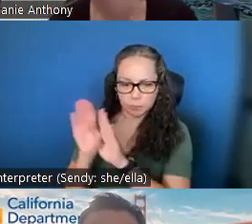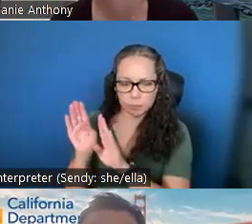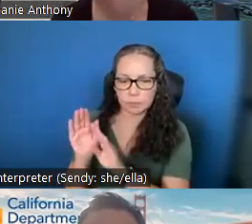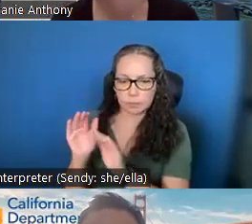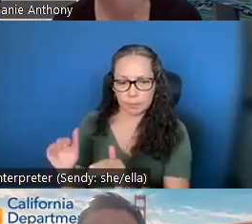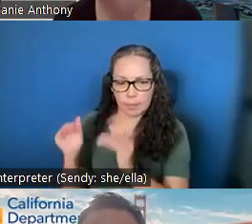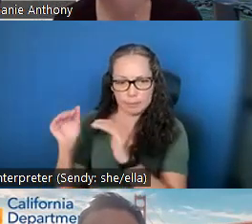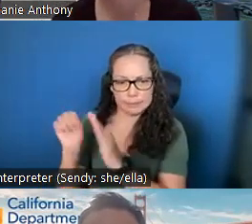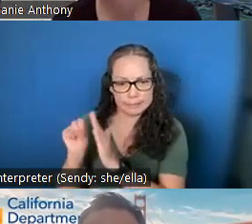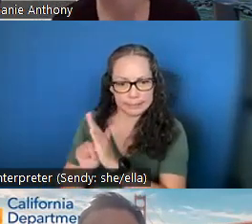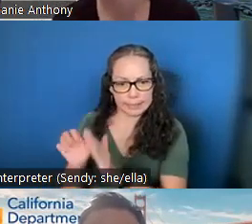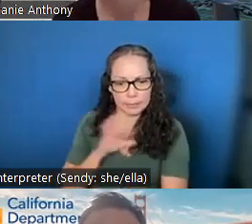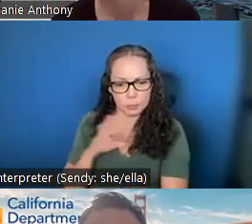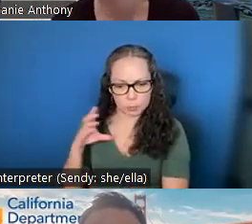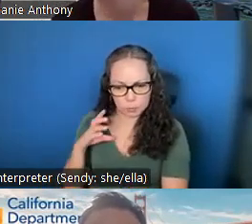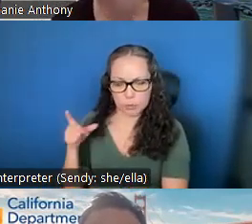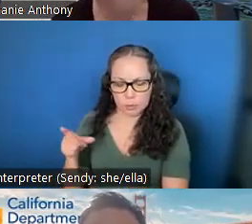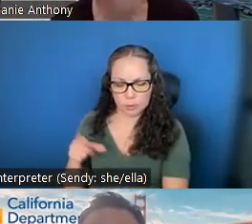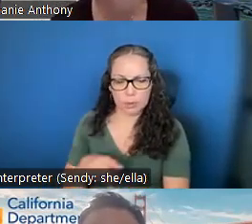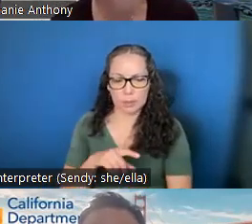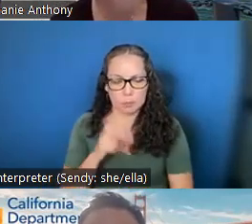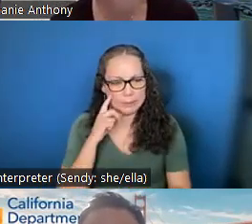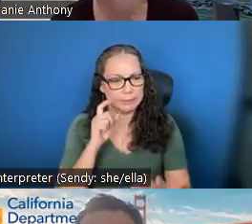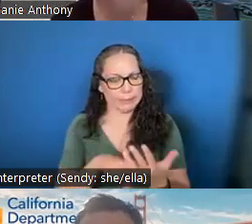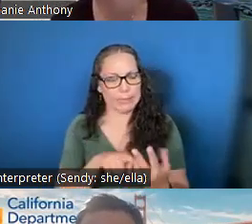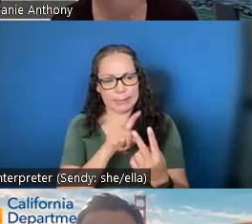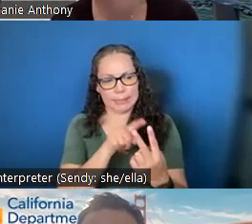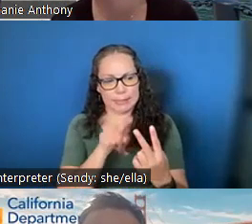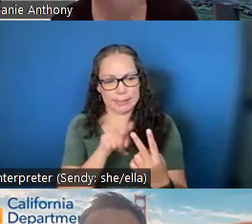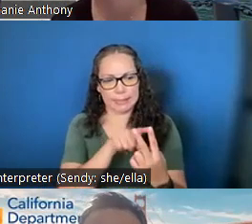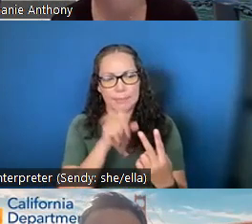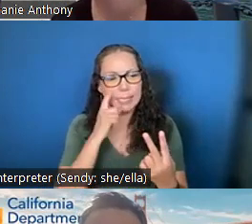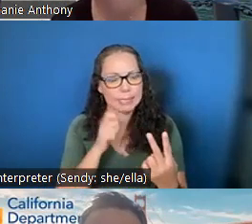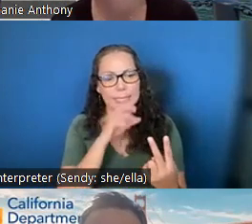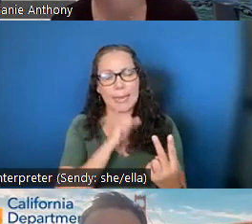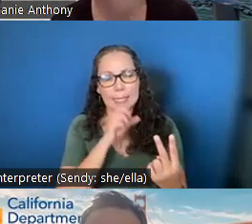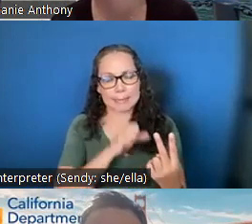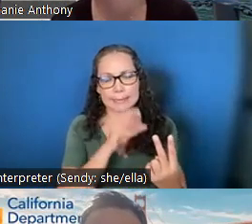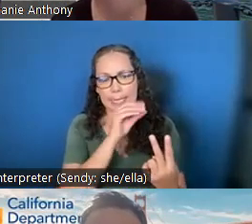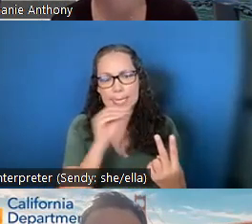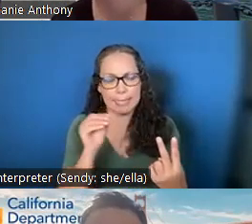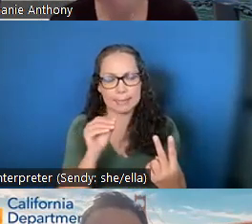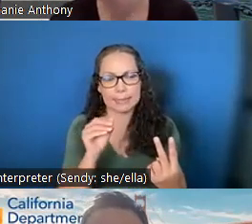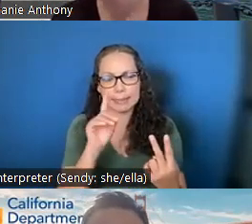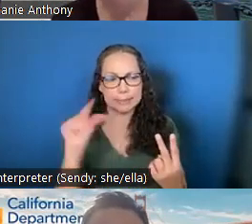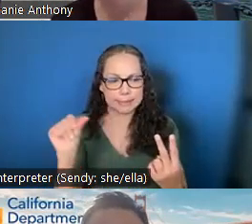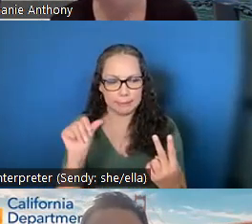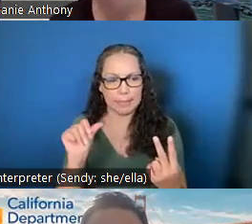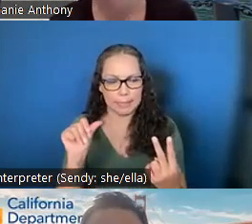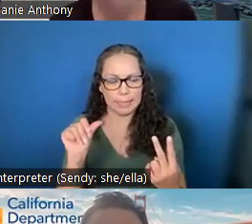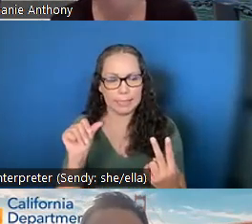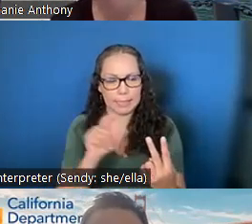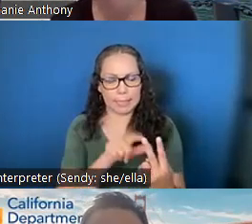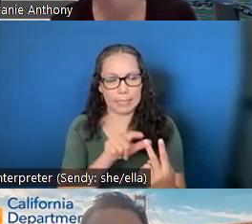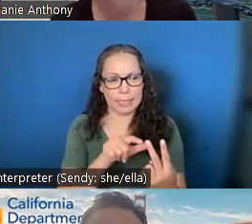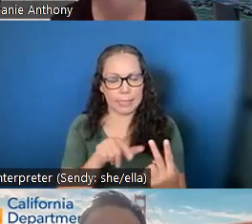Partners um are CDA and do since it's an aging and disability um no wrongo system and so um we